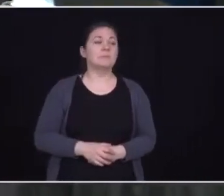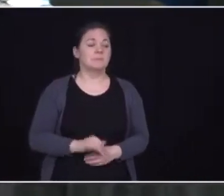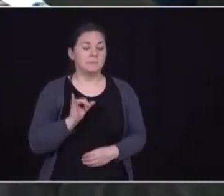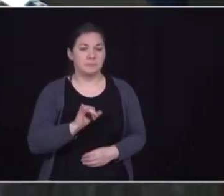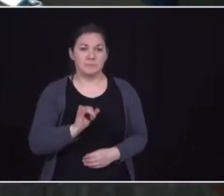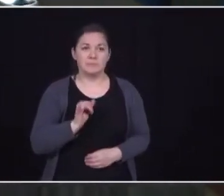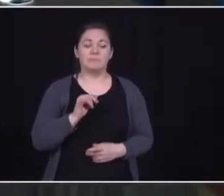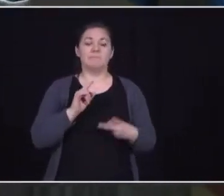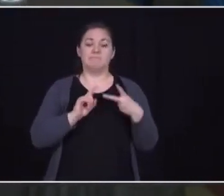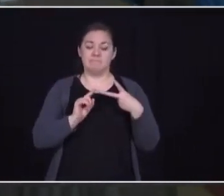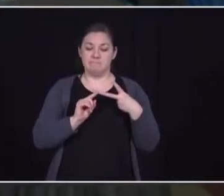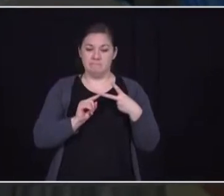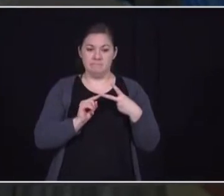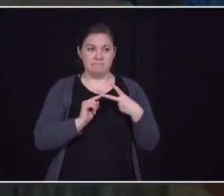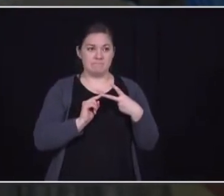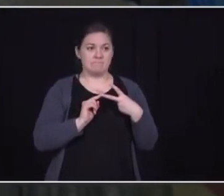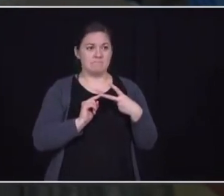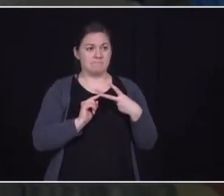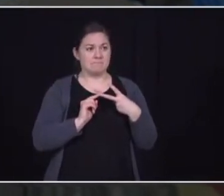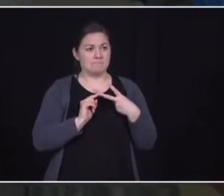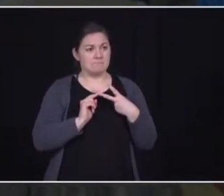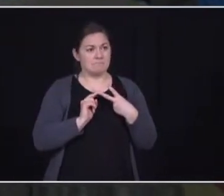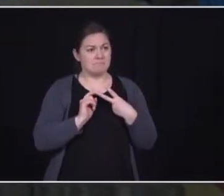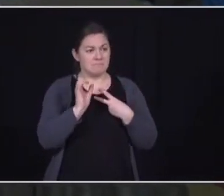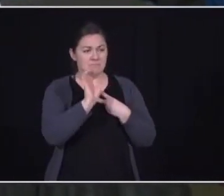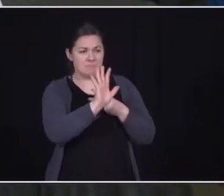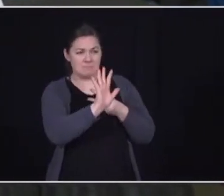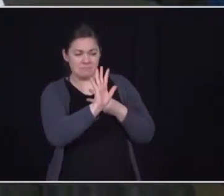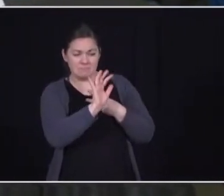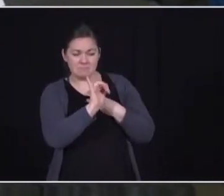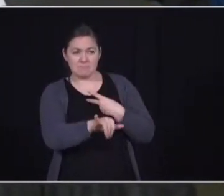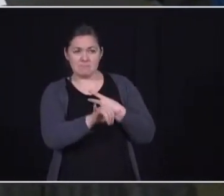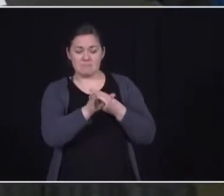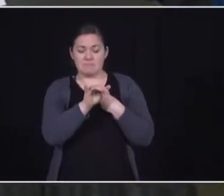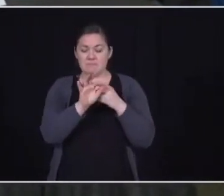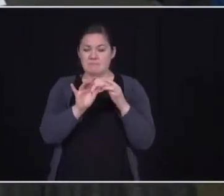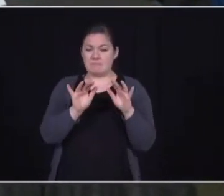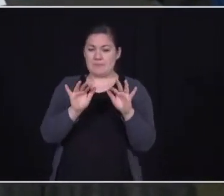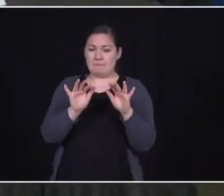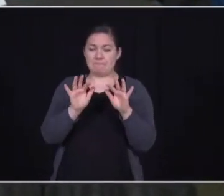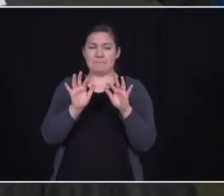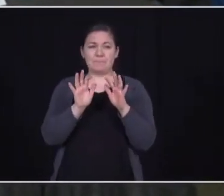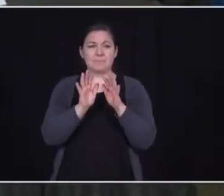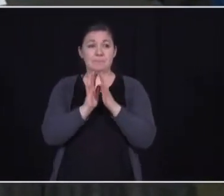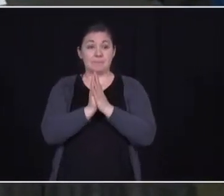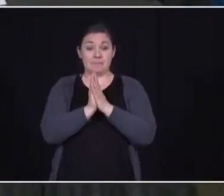the 2nd phase? So, the anticipation is that they are part of the first phase.